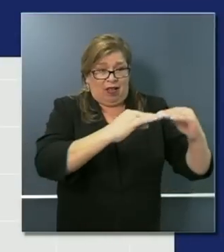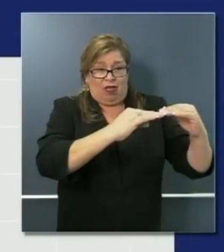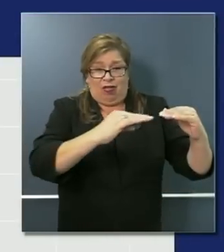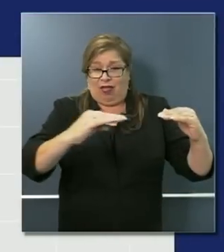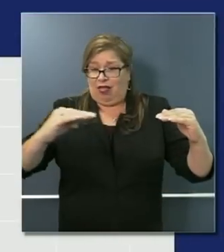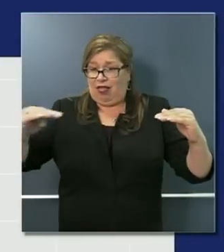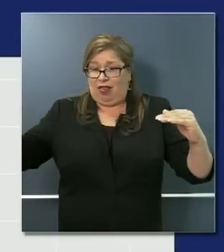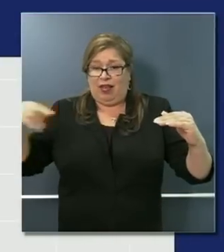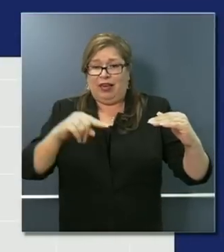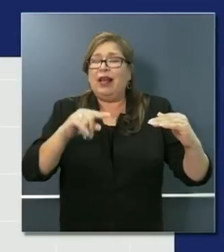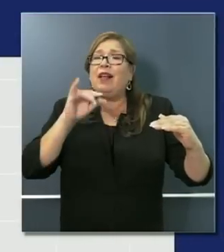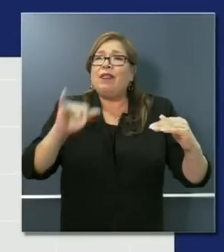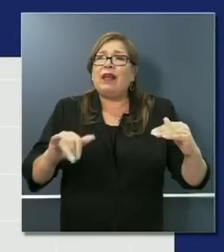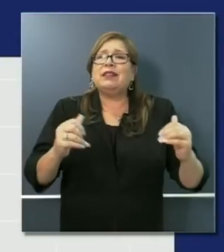NUMBER OF HOSPITAL BEDS.